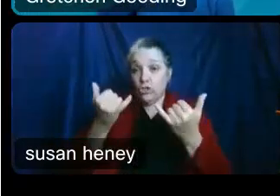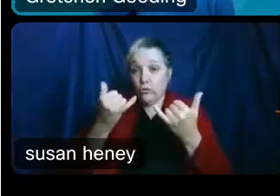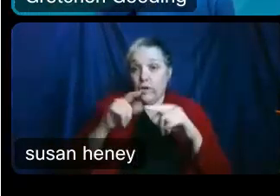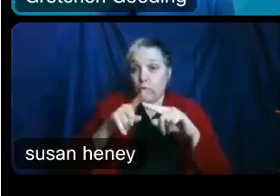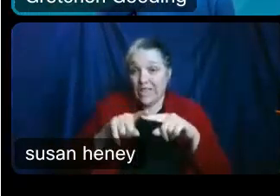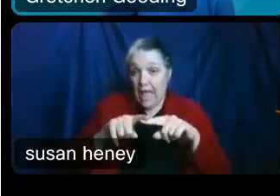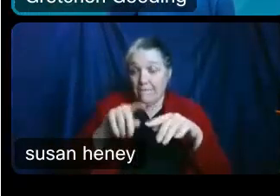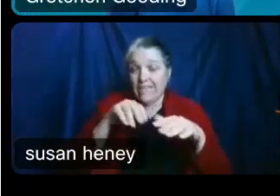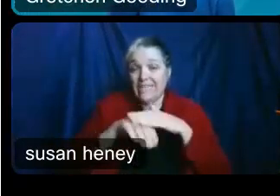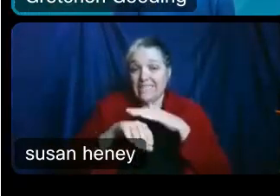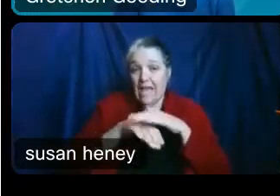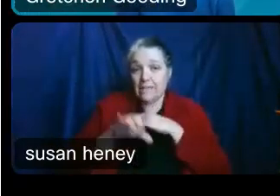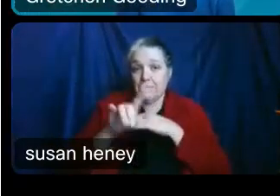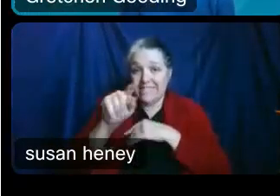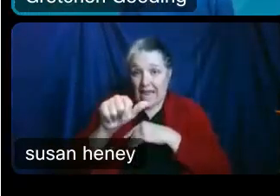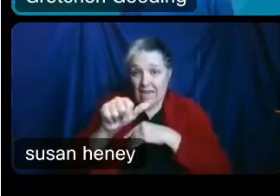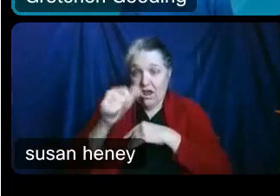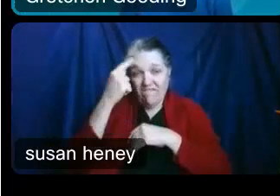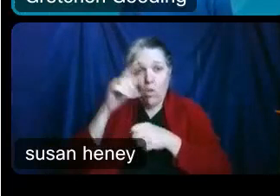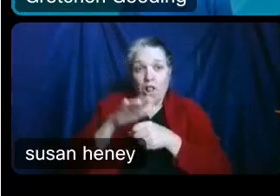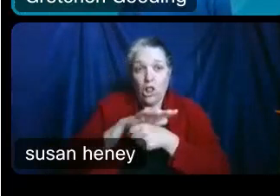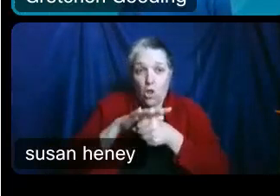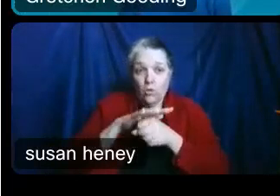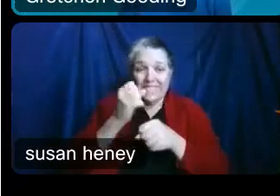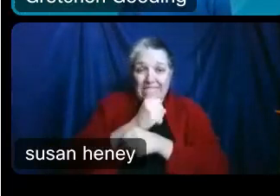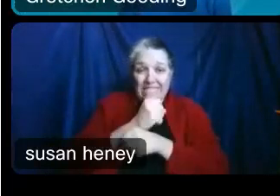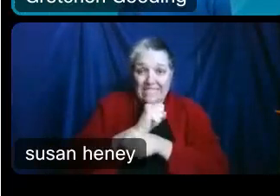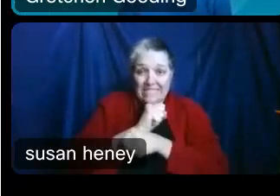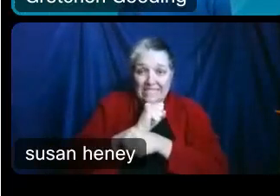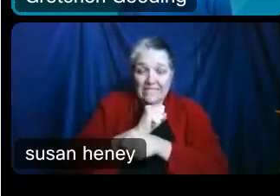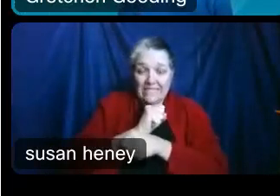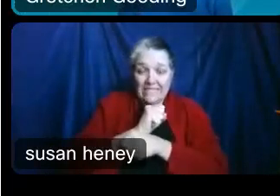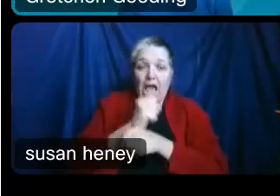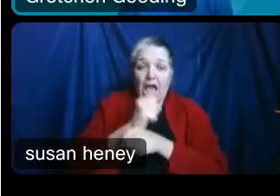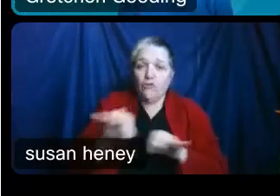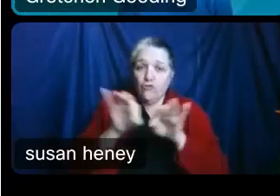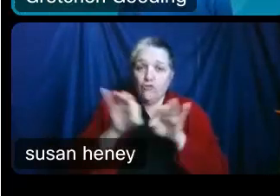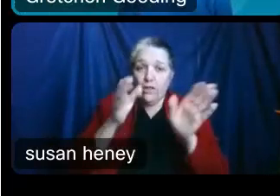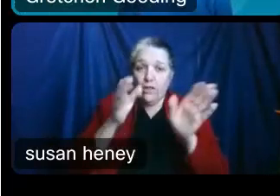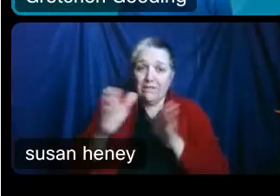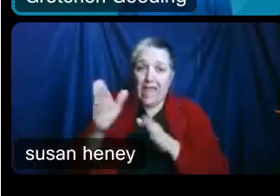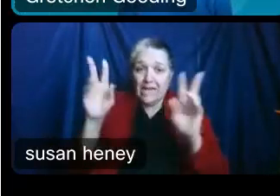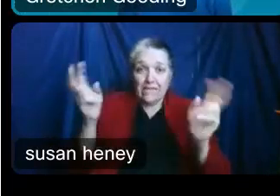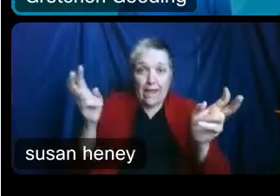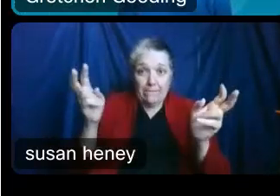source for local statistics on critical planning topics. The survey samples approximately three